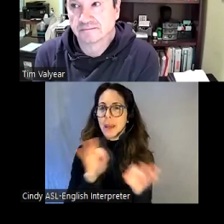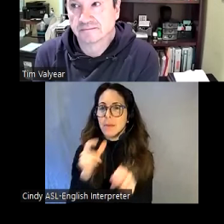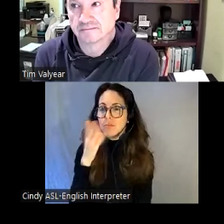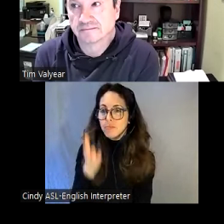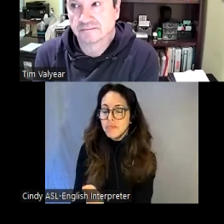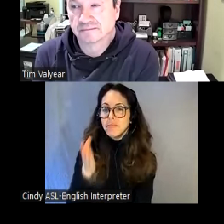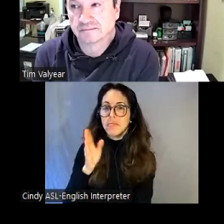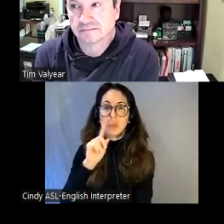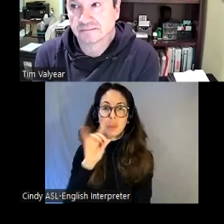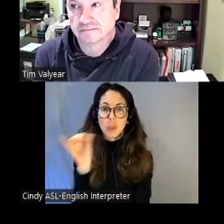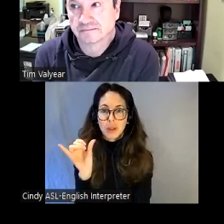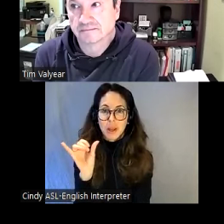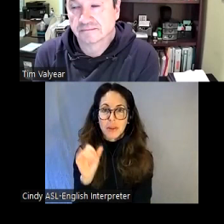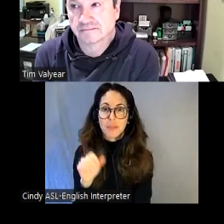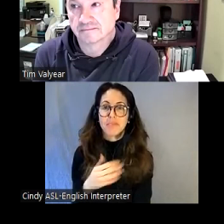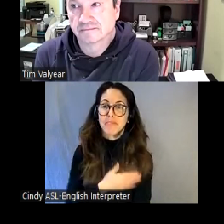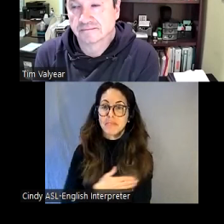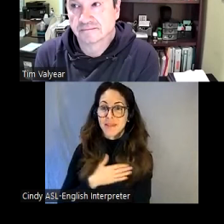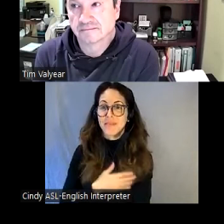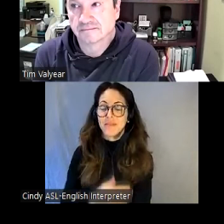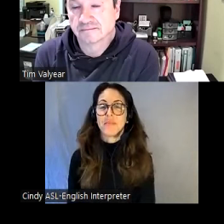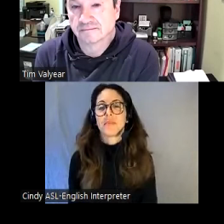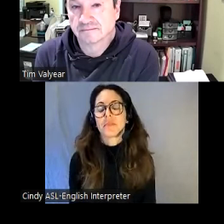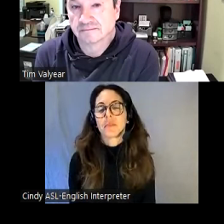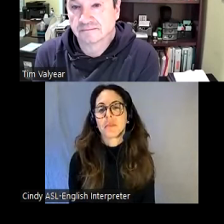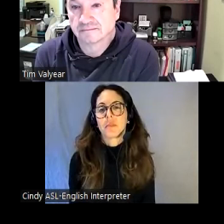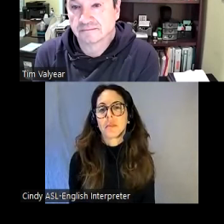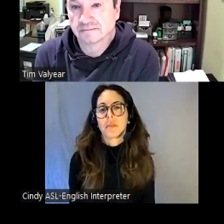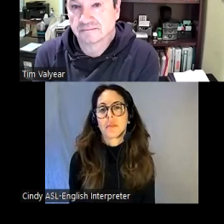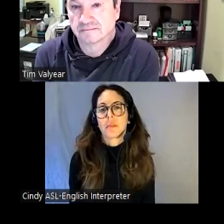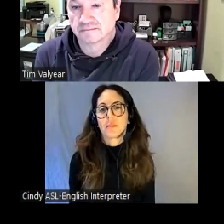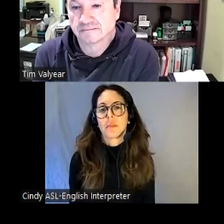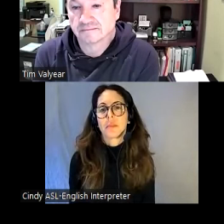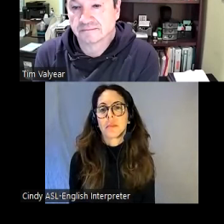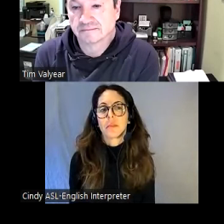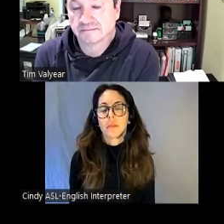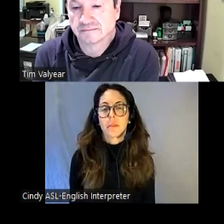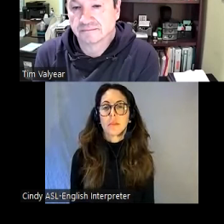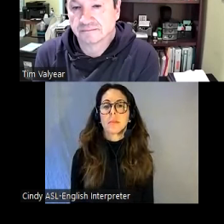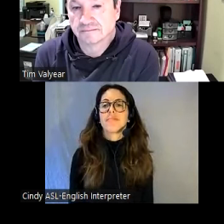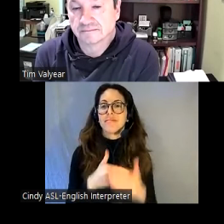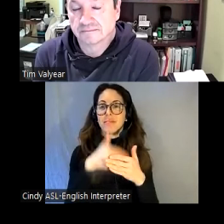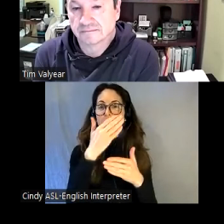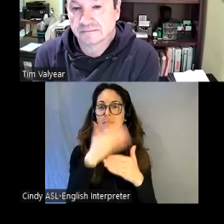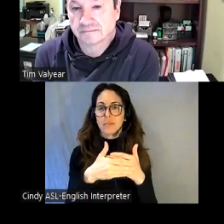mustache. I am a white, cisgender male. As the speakers come up, if you could use your preferred